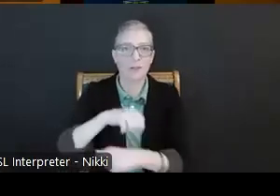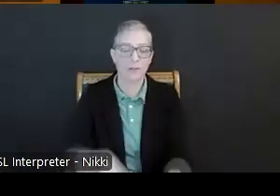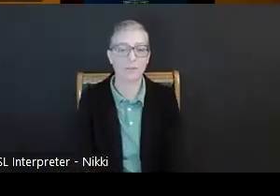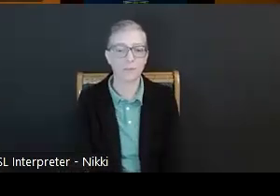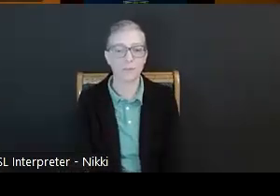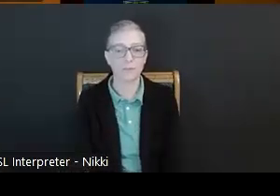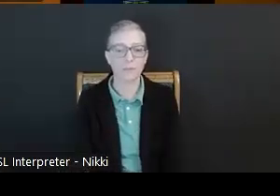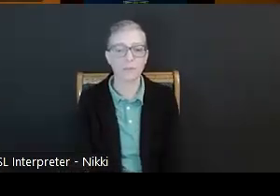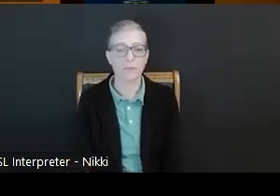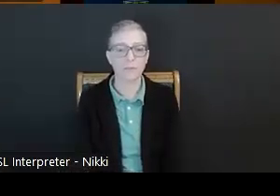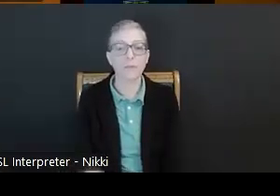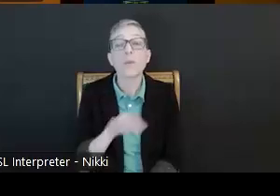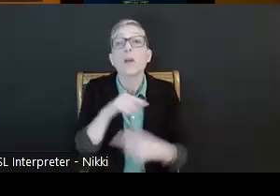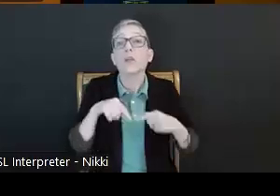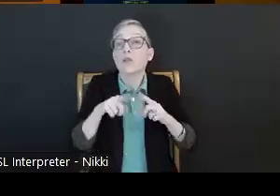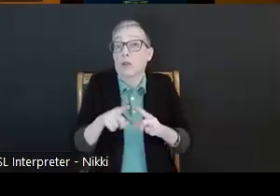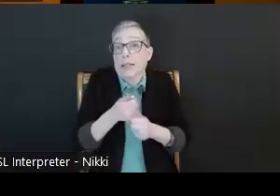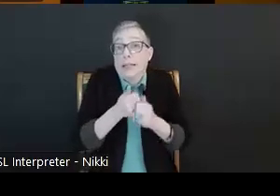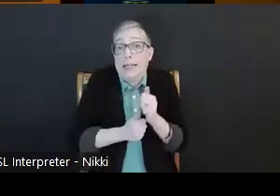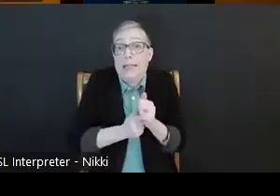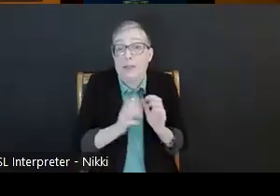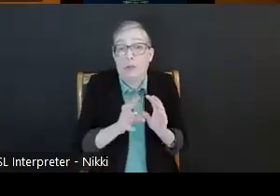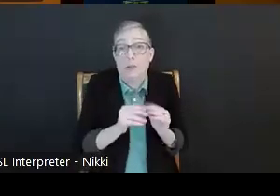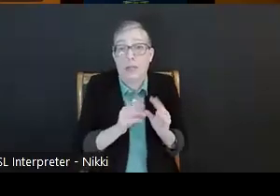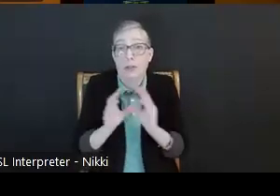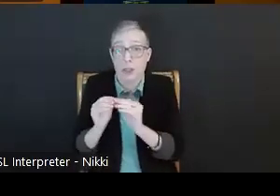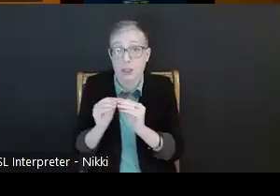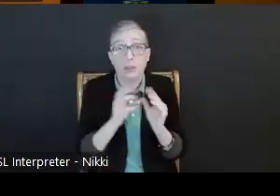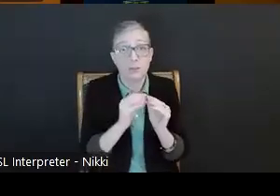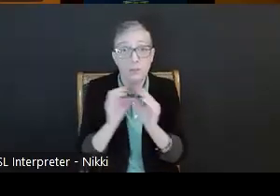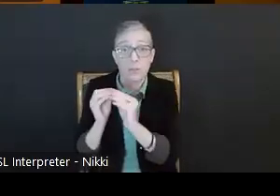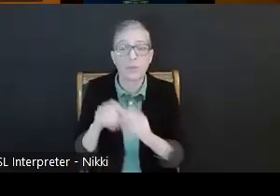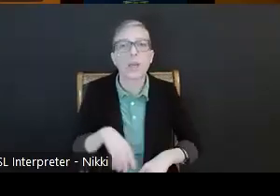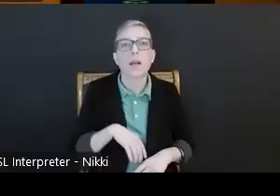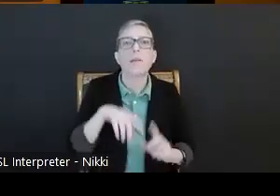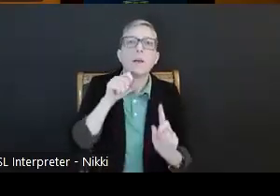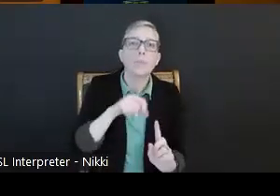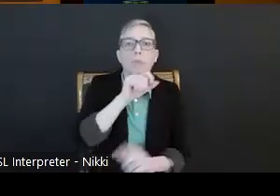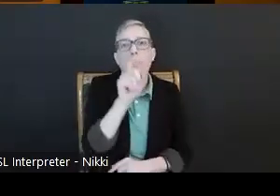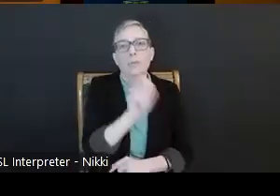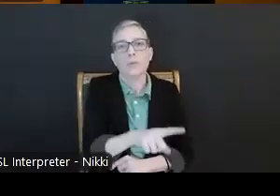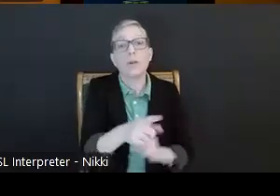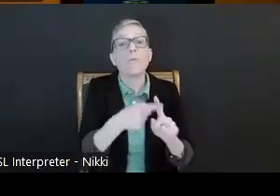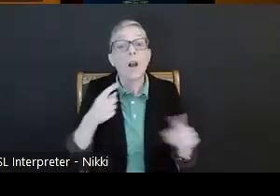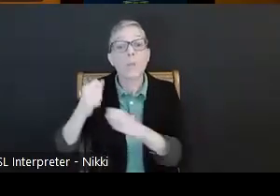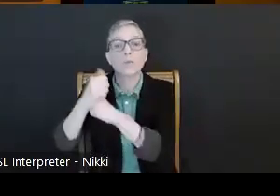um the prompts um were taken from the structured Handbook of individual Life review but where the